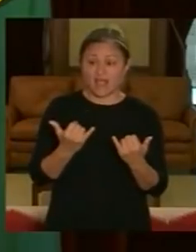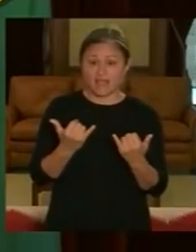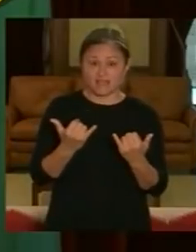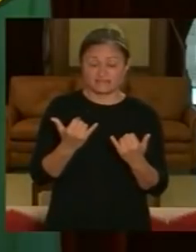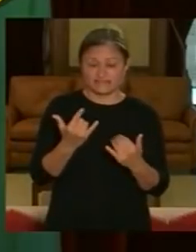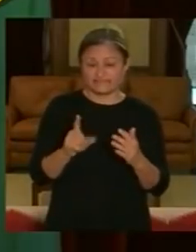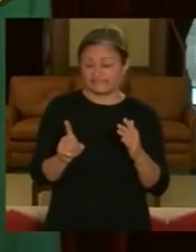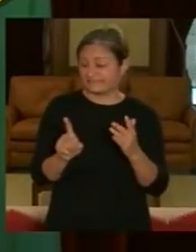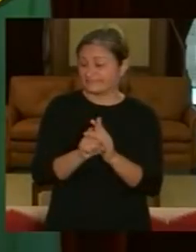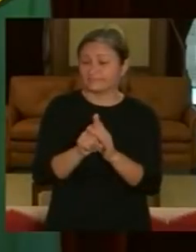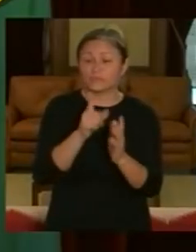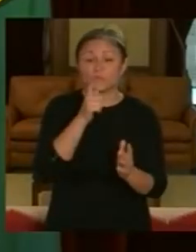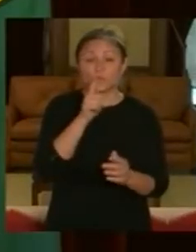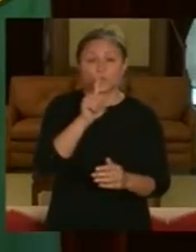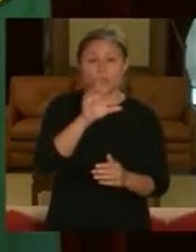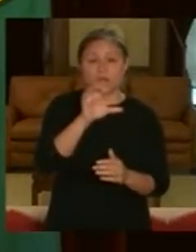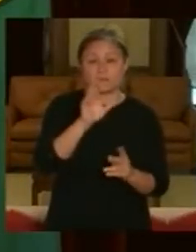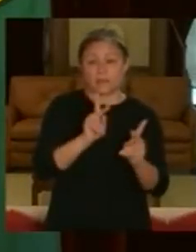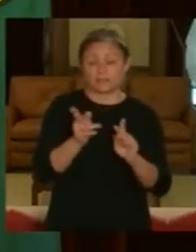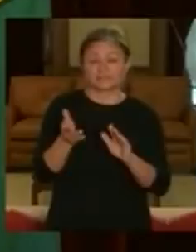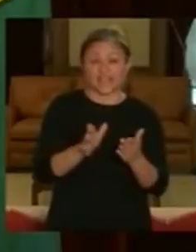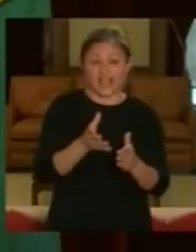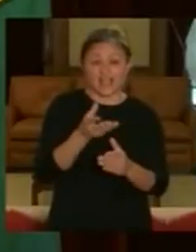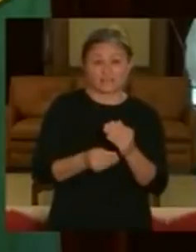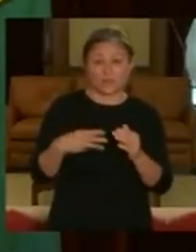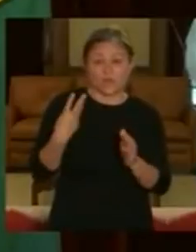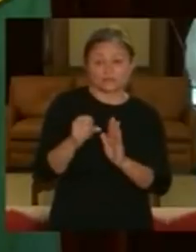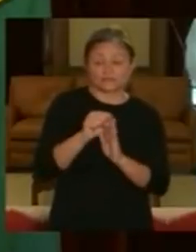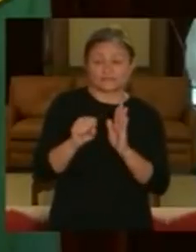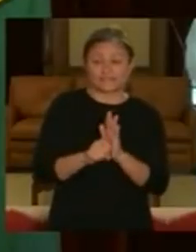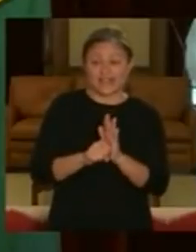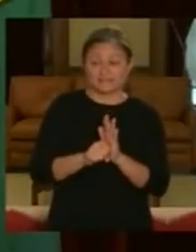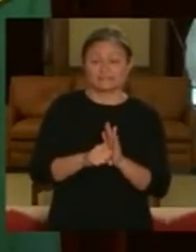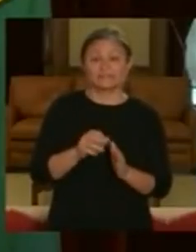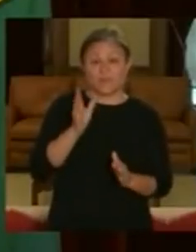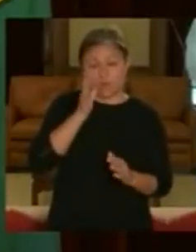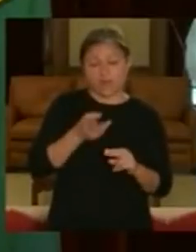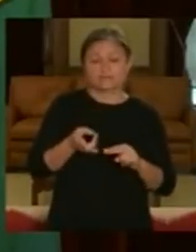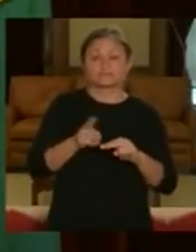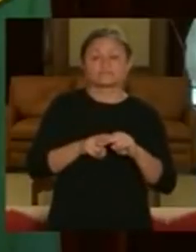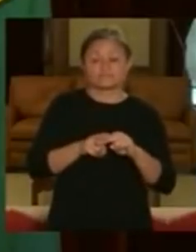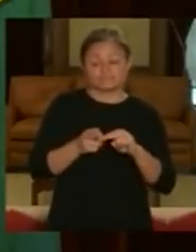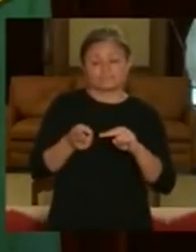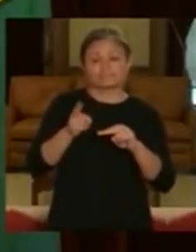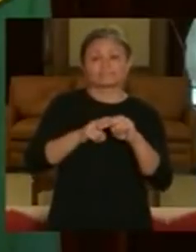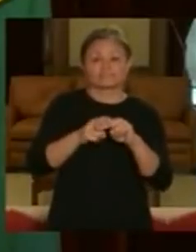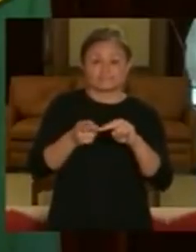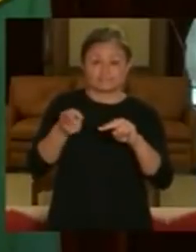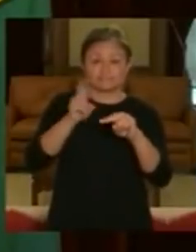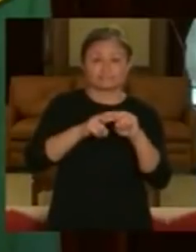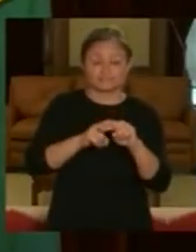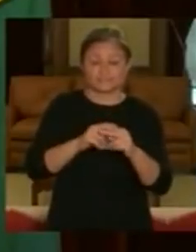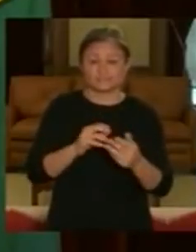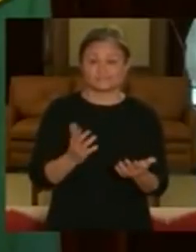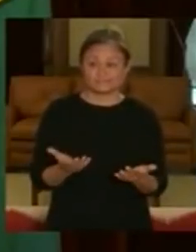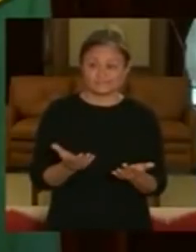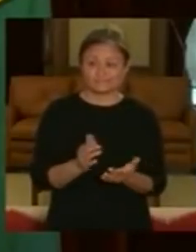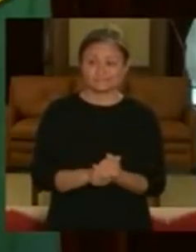DIAGNOSED. COVID-19 HAS TAKEN MORE THAN 100 LIVES IN OUR STATE.